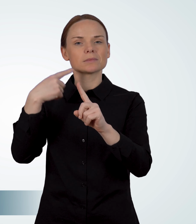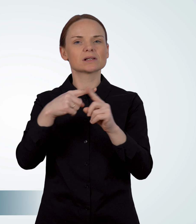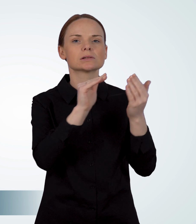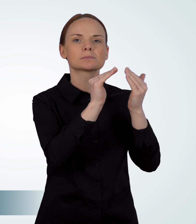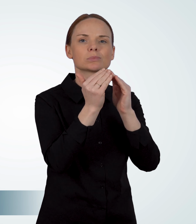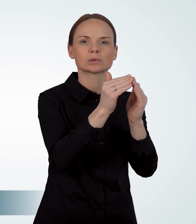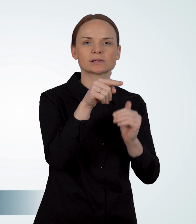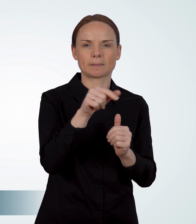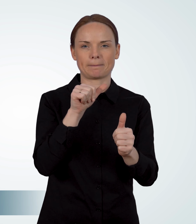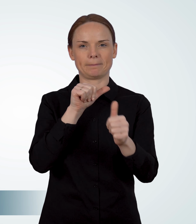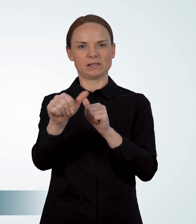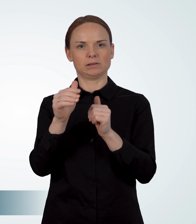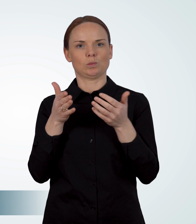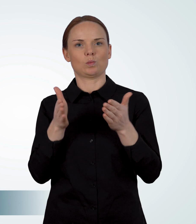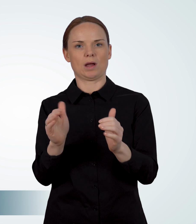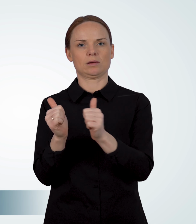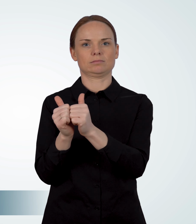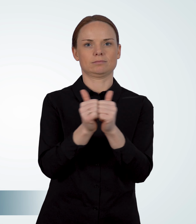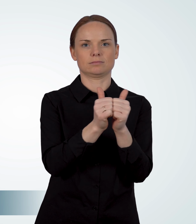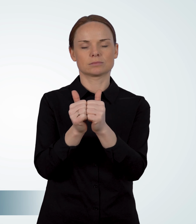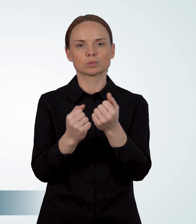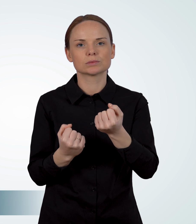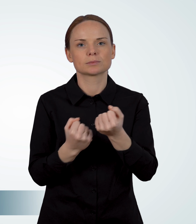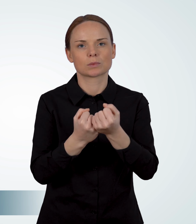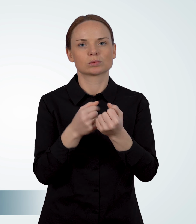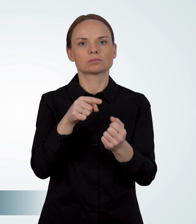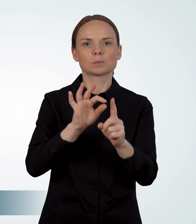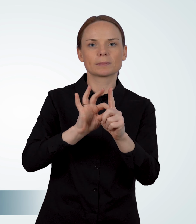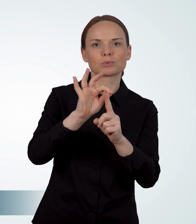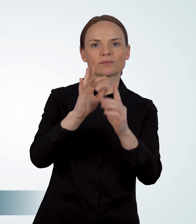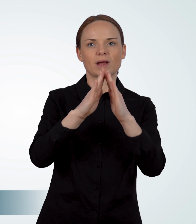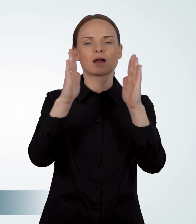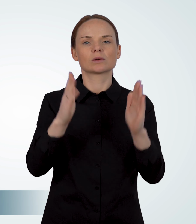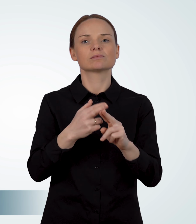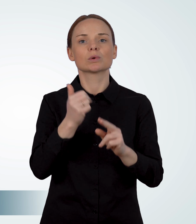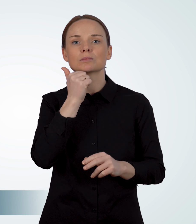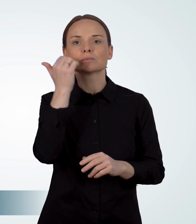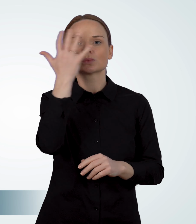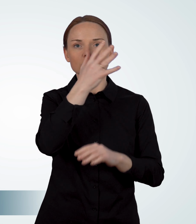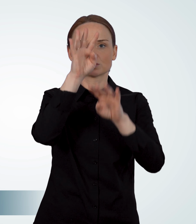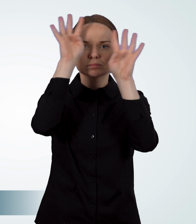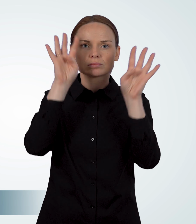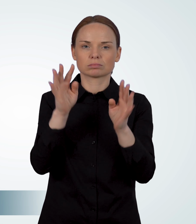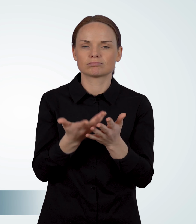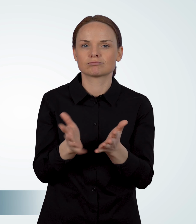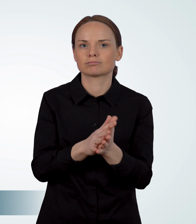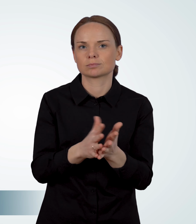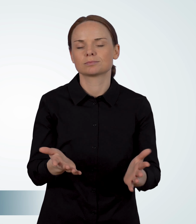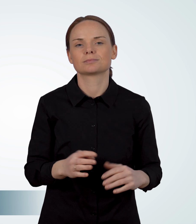best work with communities to support better housing for Aboriginal and Torres Strait Islander peoples?